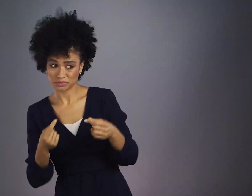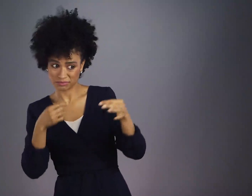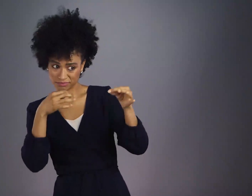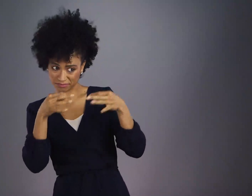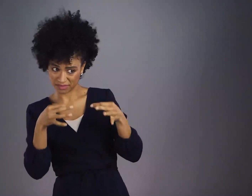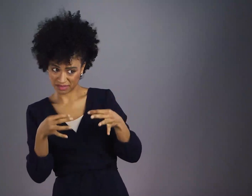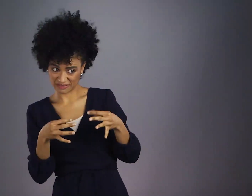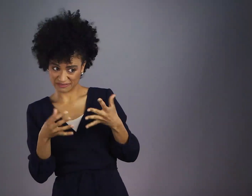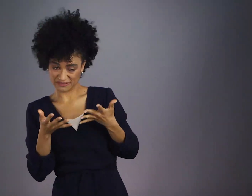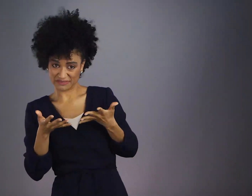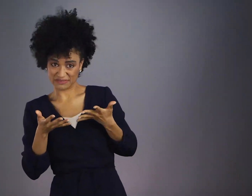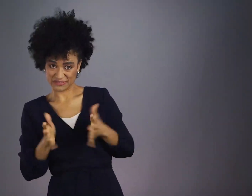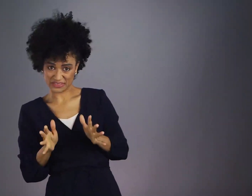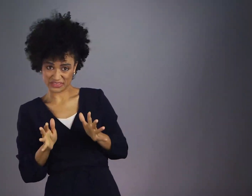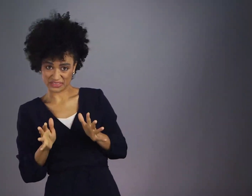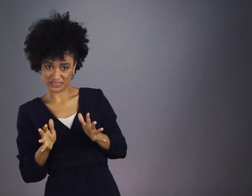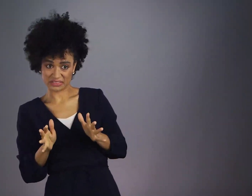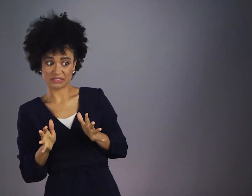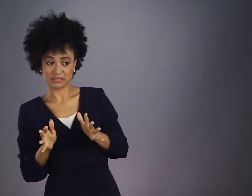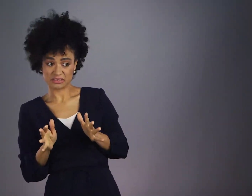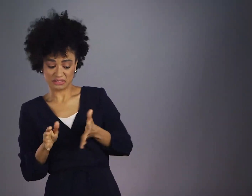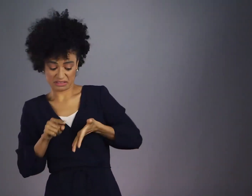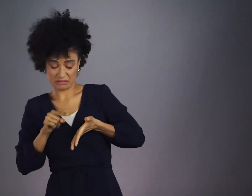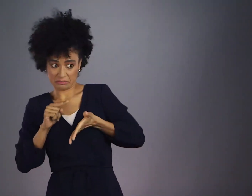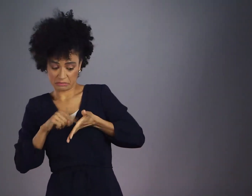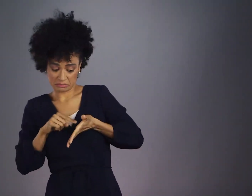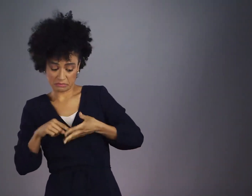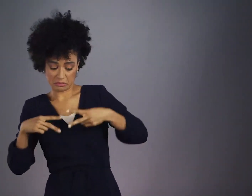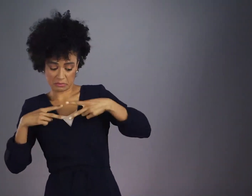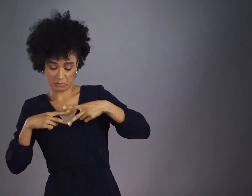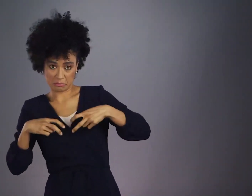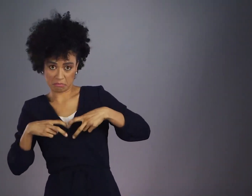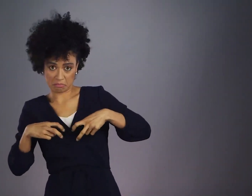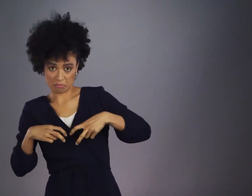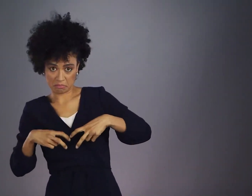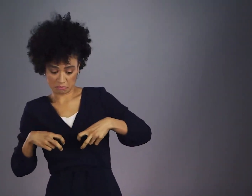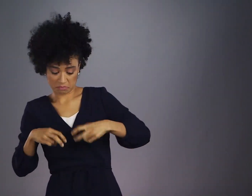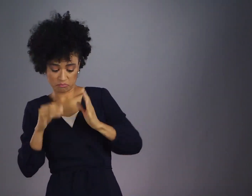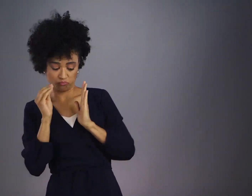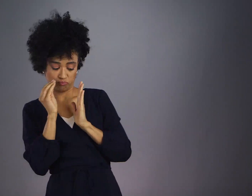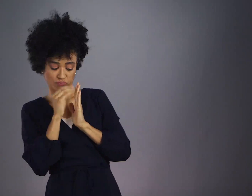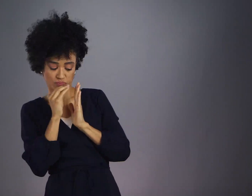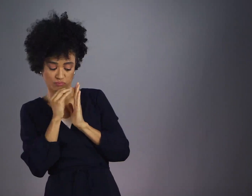We have a written inventory and we are prepared for a long talk.